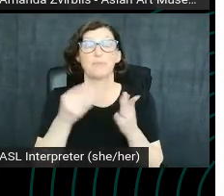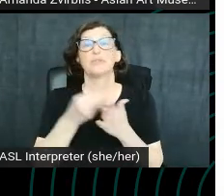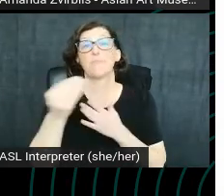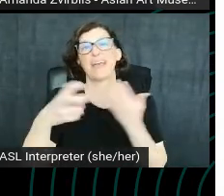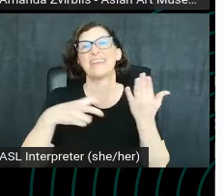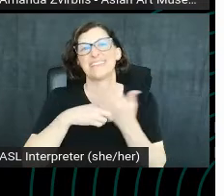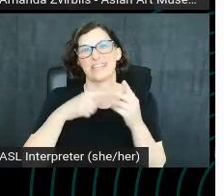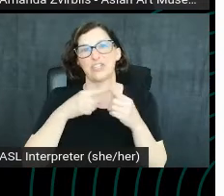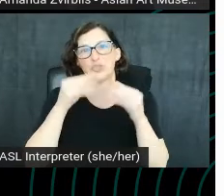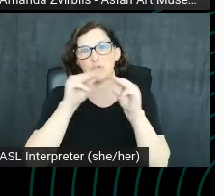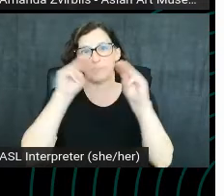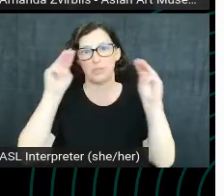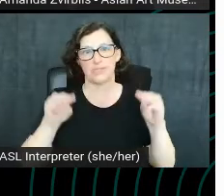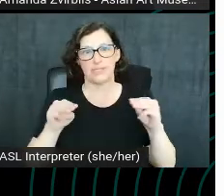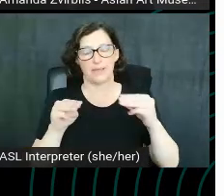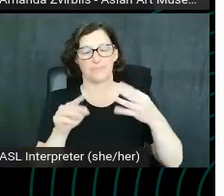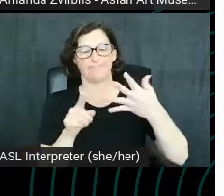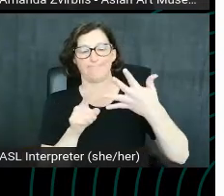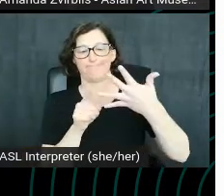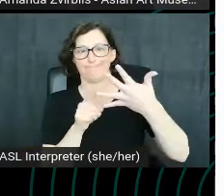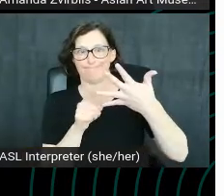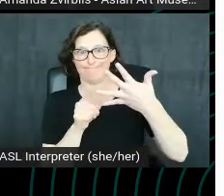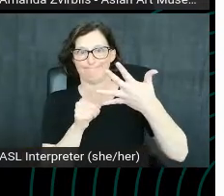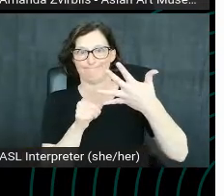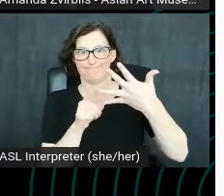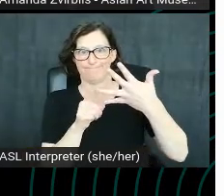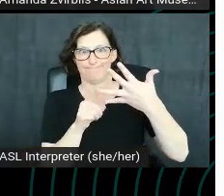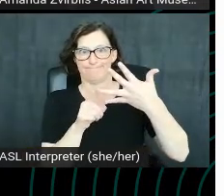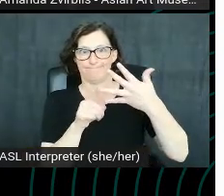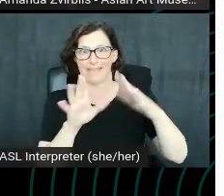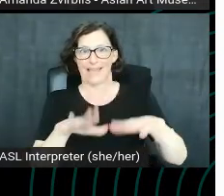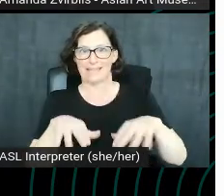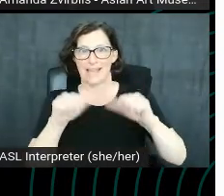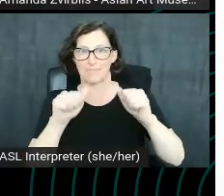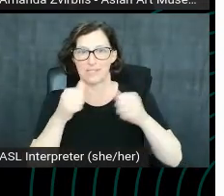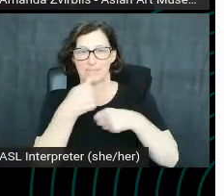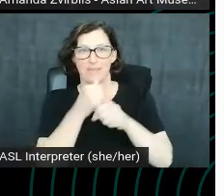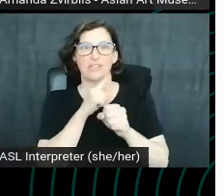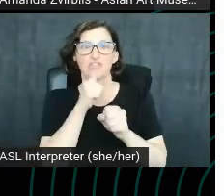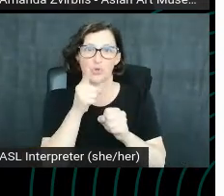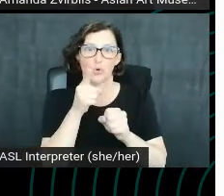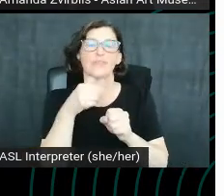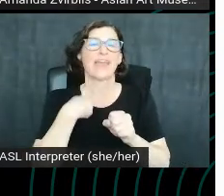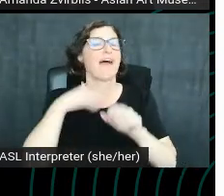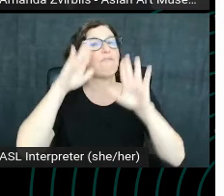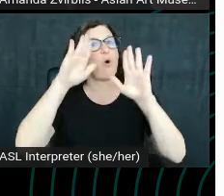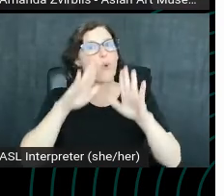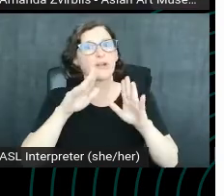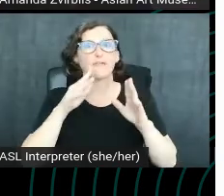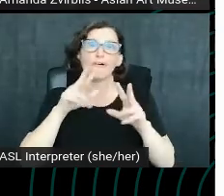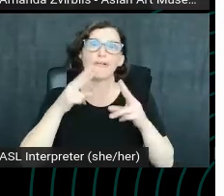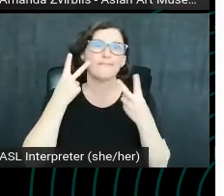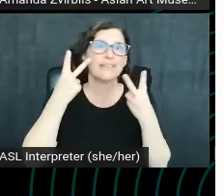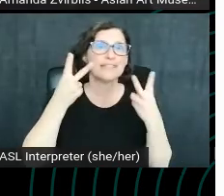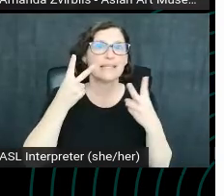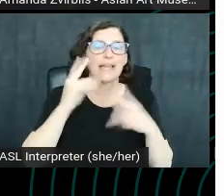The fourth stage in the funnel, adoption, is about making sure they have a great visit and setting them up to return to the museum.